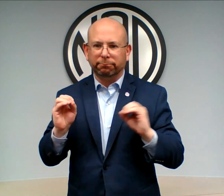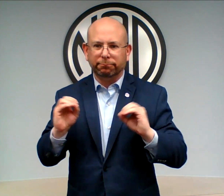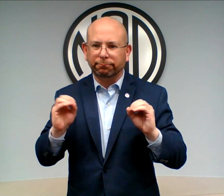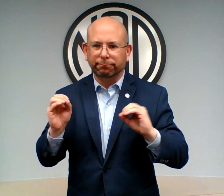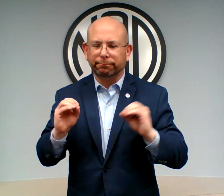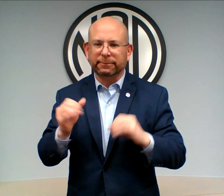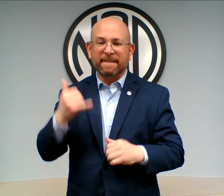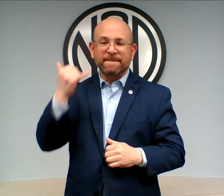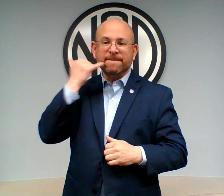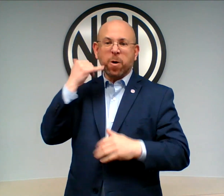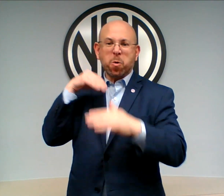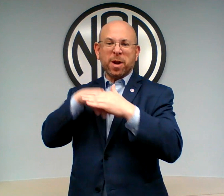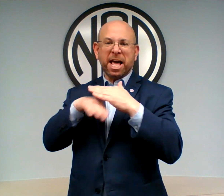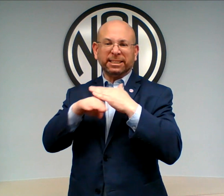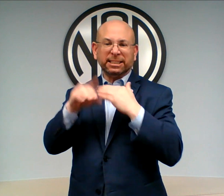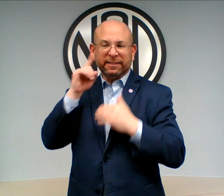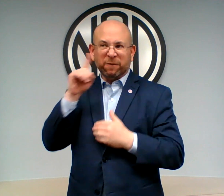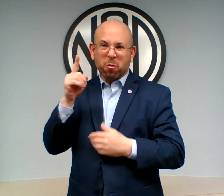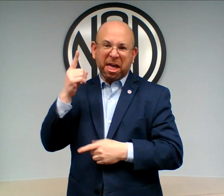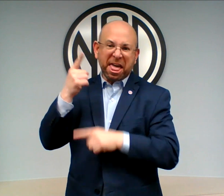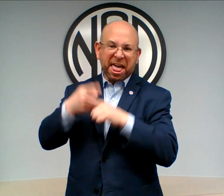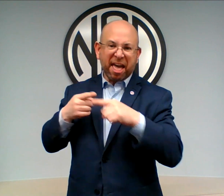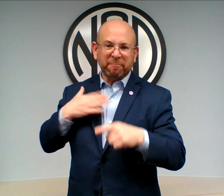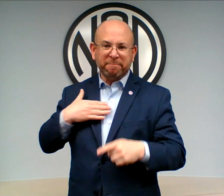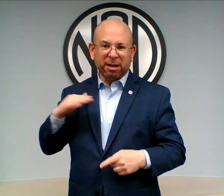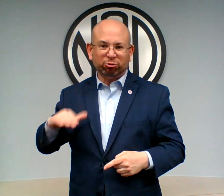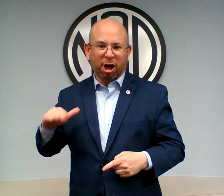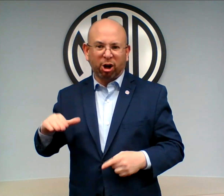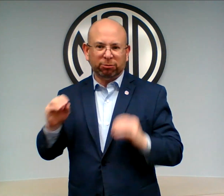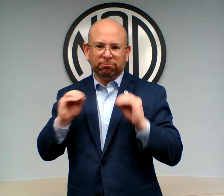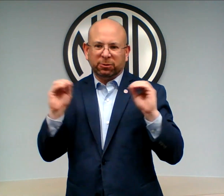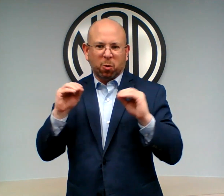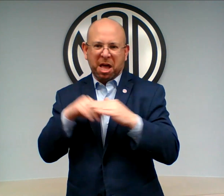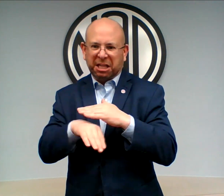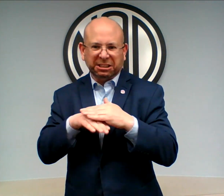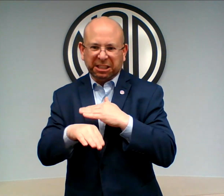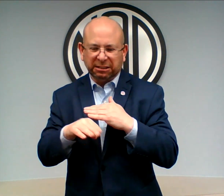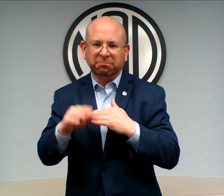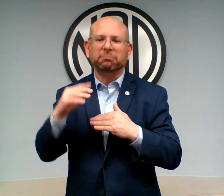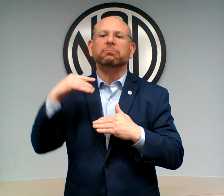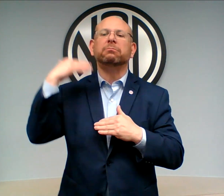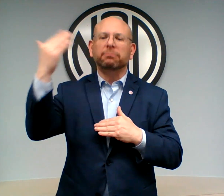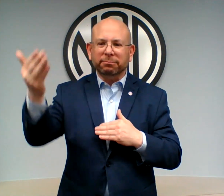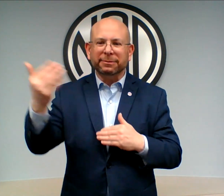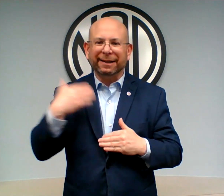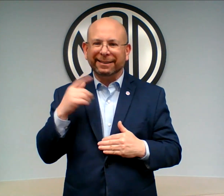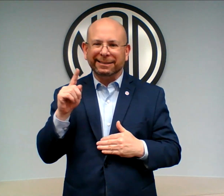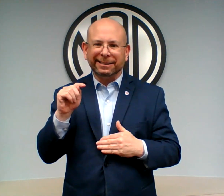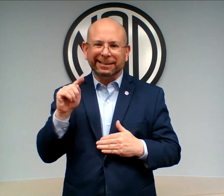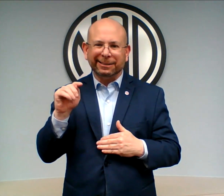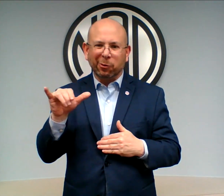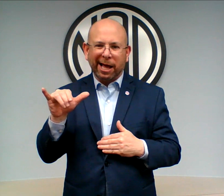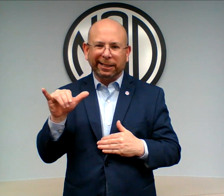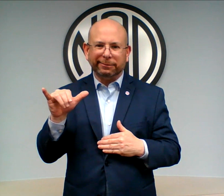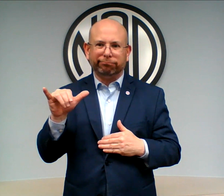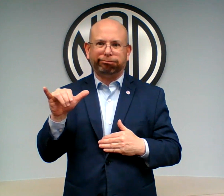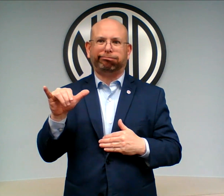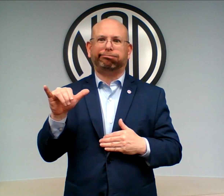any kind of accessible technology available to me. For the first half of my childhood, I didn't have access to anything.